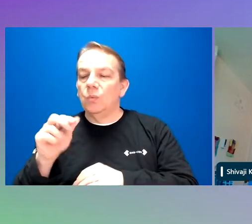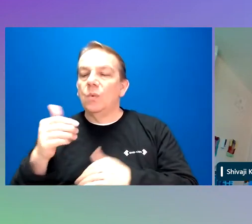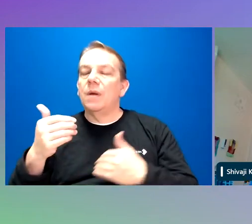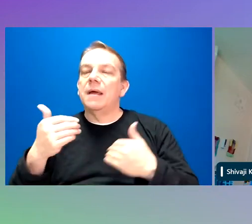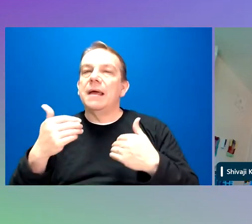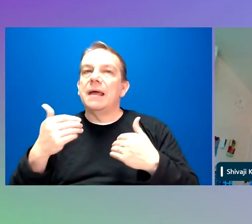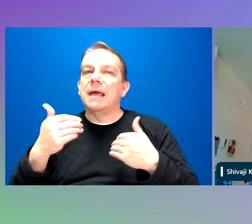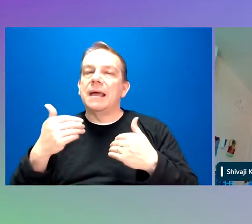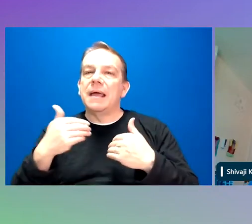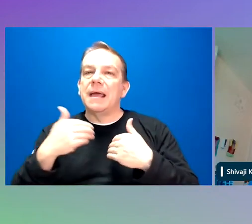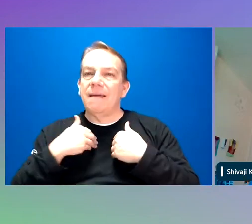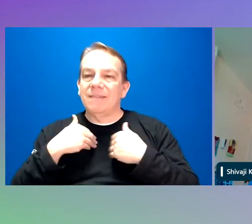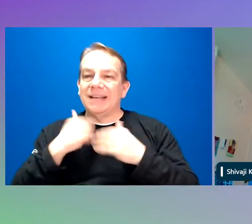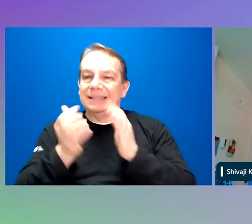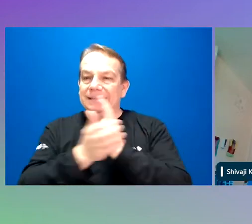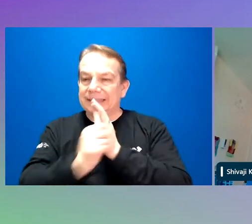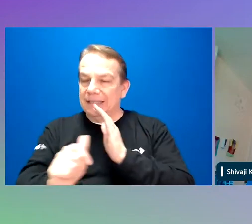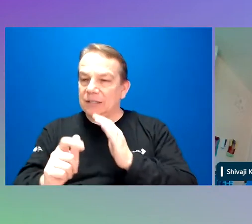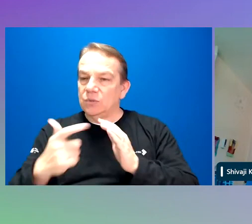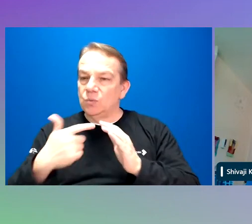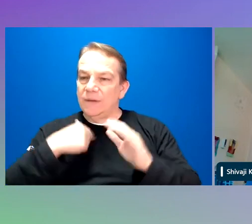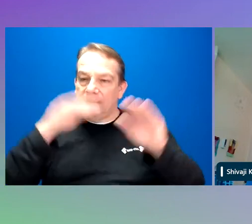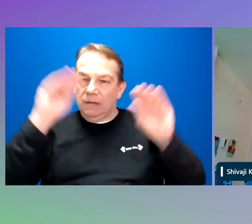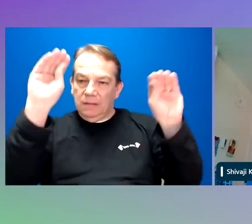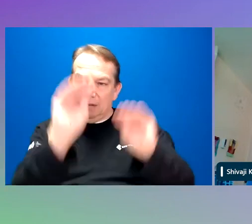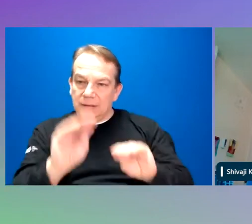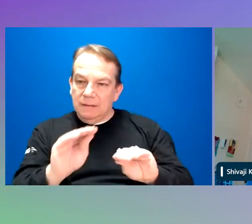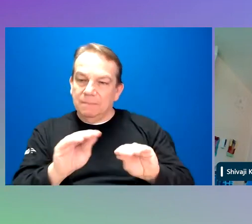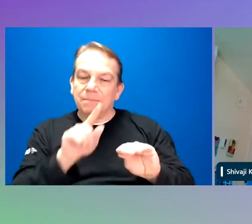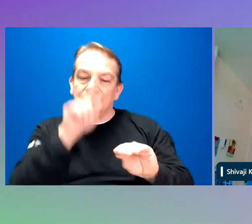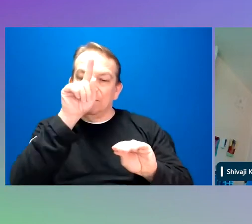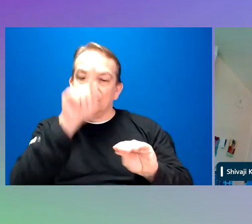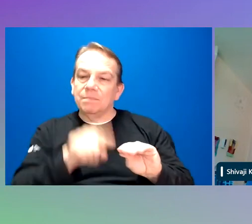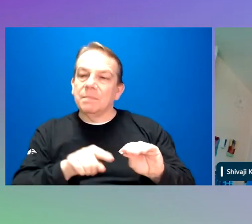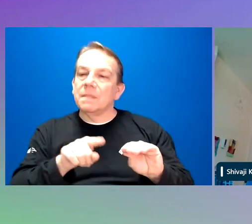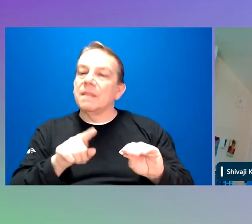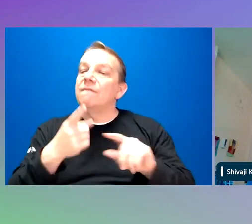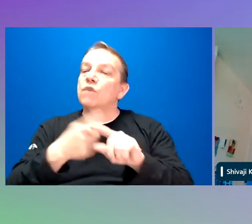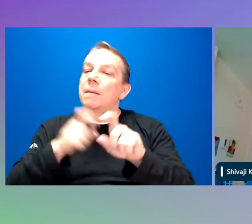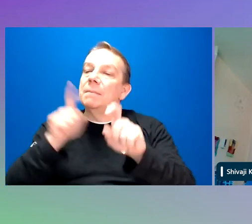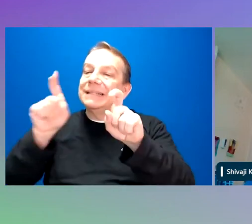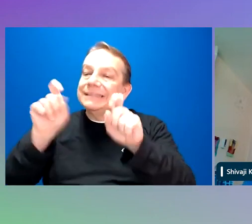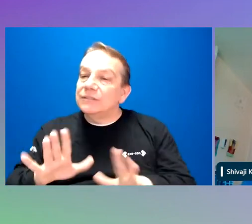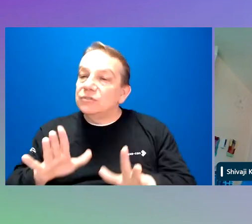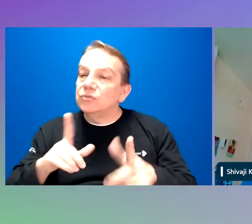um, from our, um, testers and